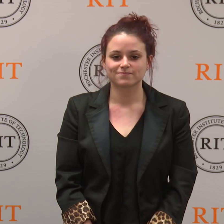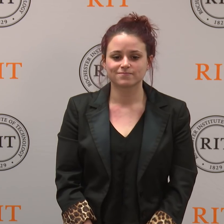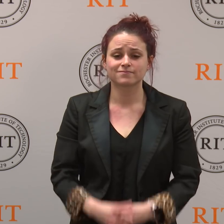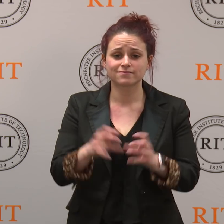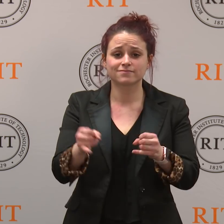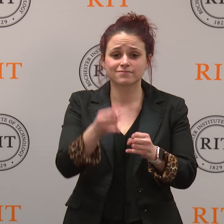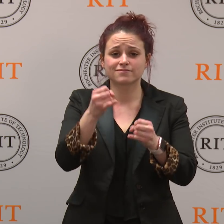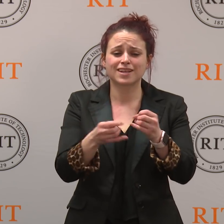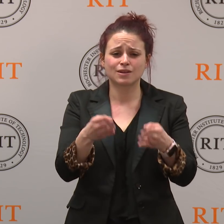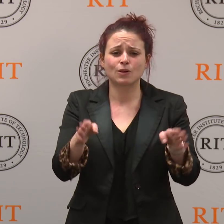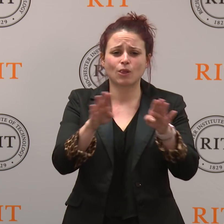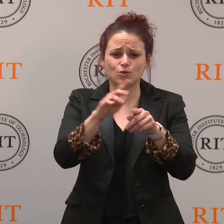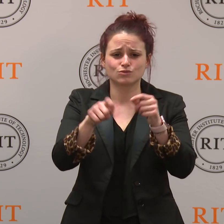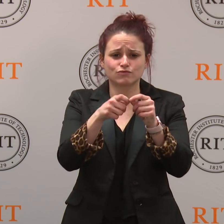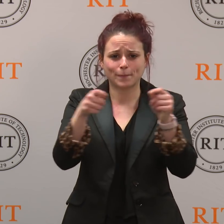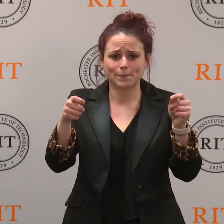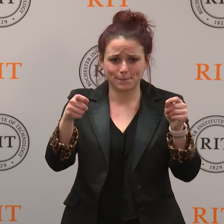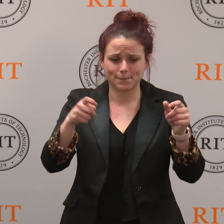In Closing,